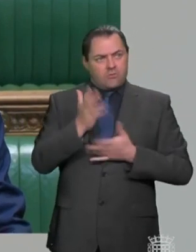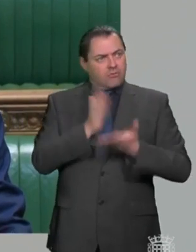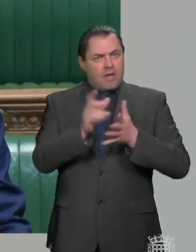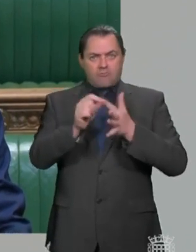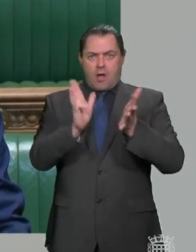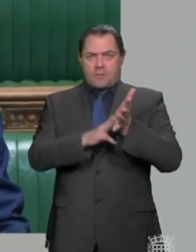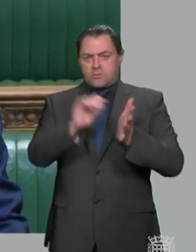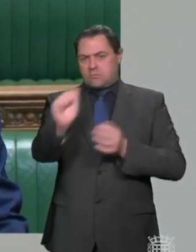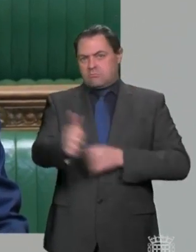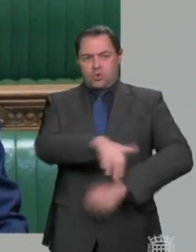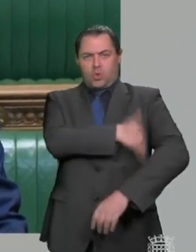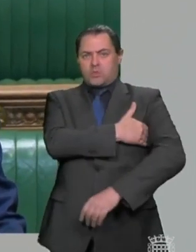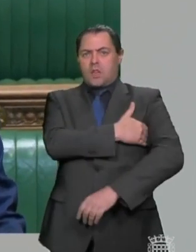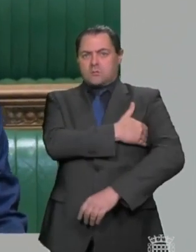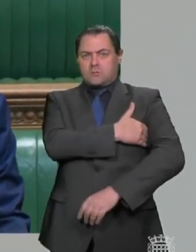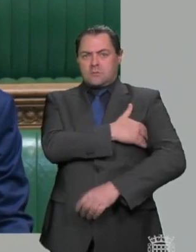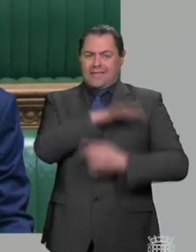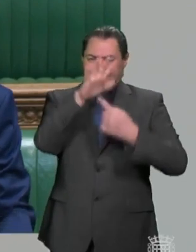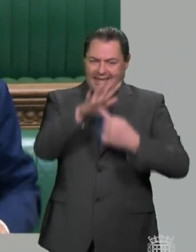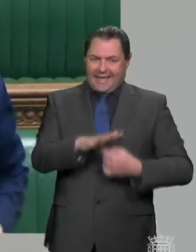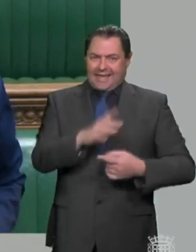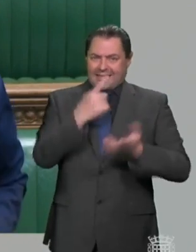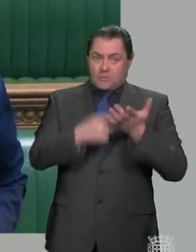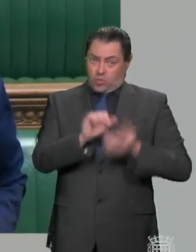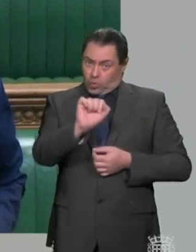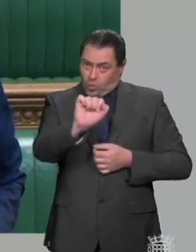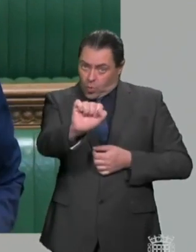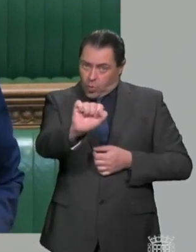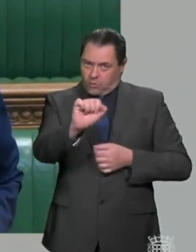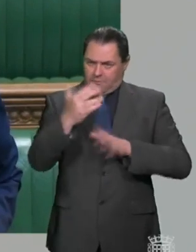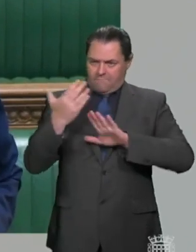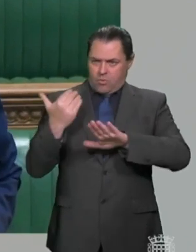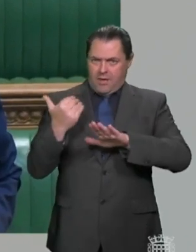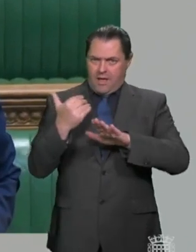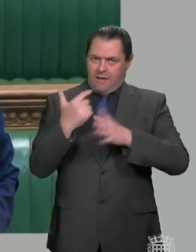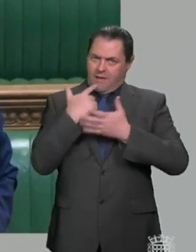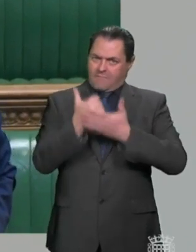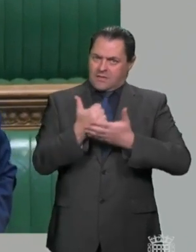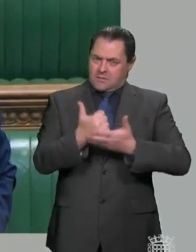in taking key decisions—his former adviser. One of the most serious points made this morning